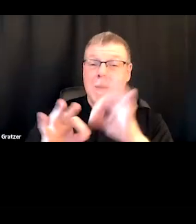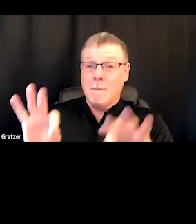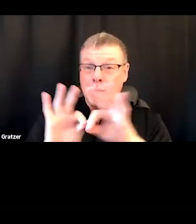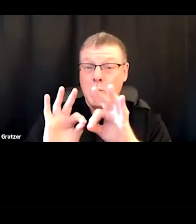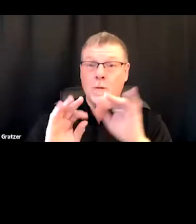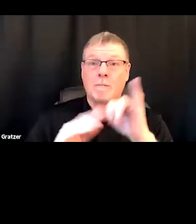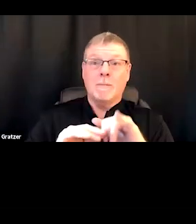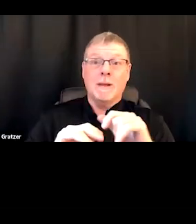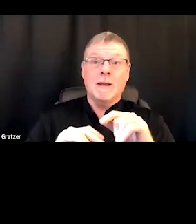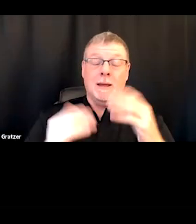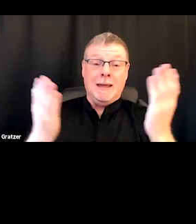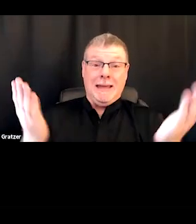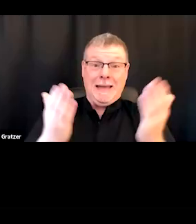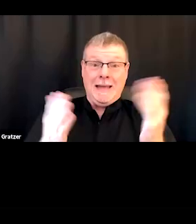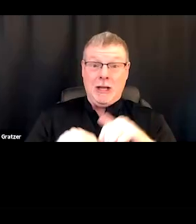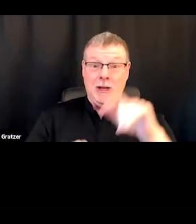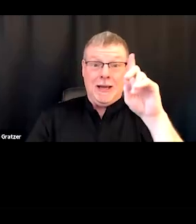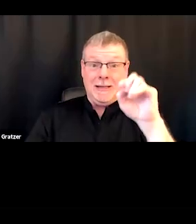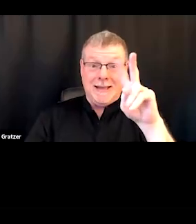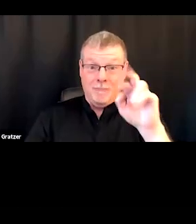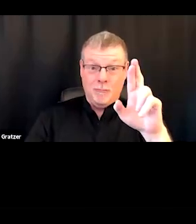is here in Denver the various programs that we have